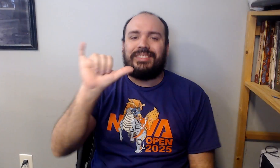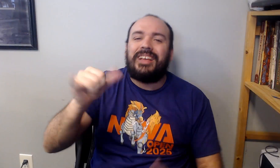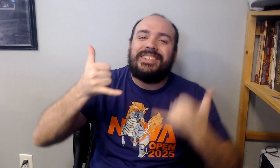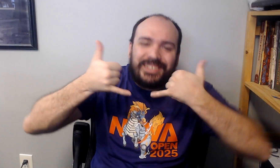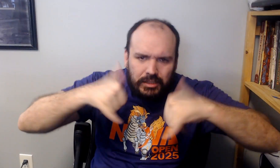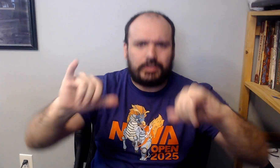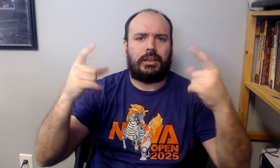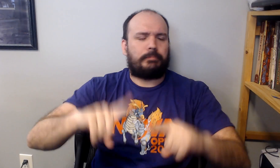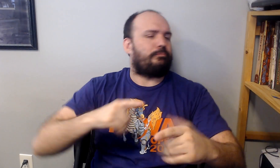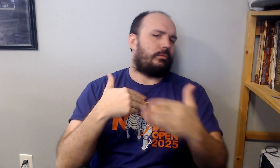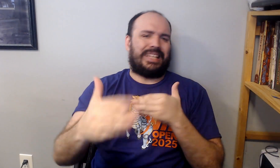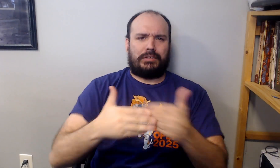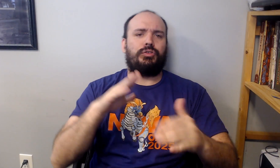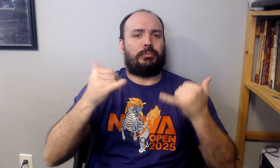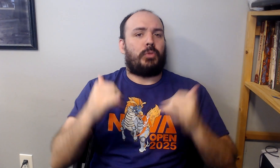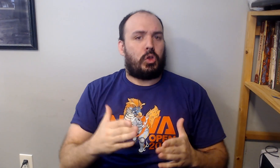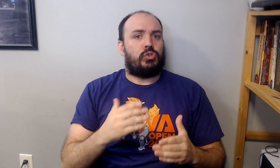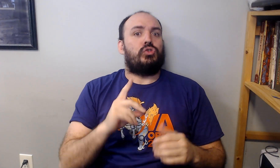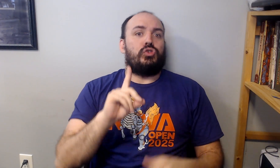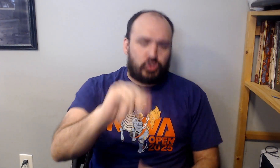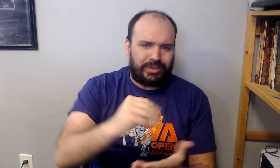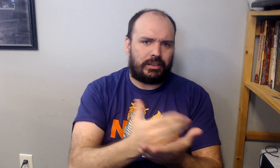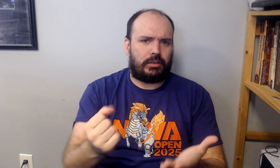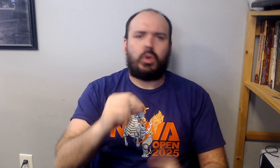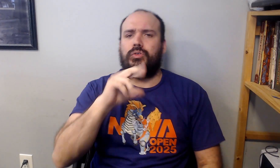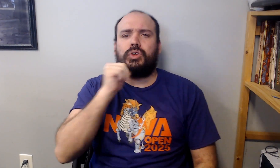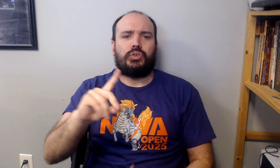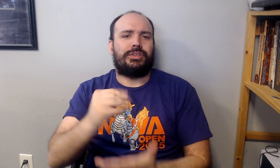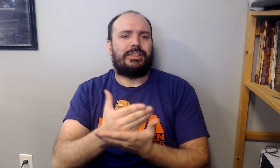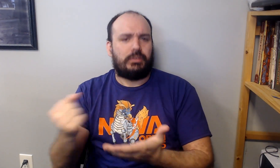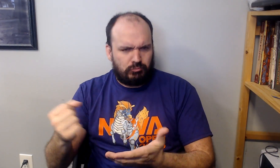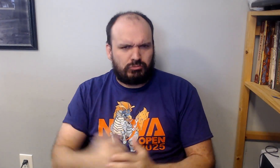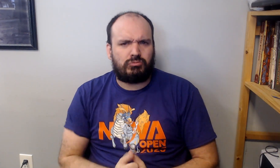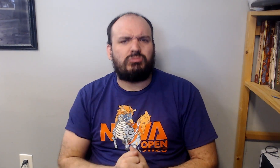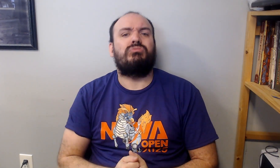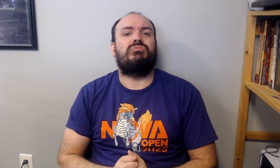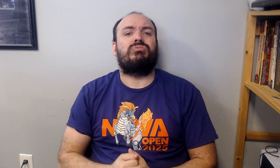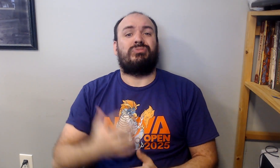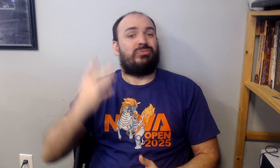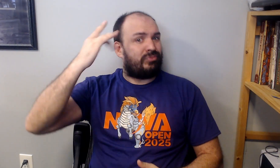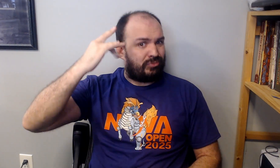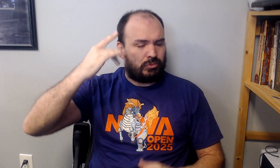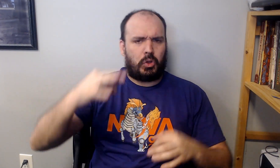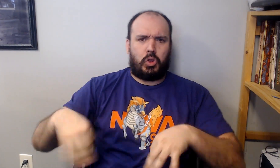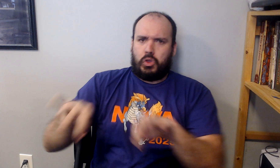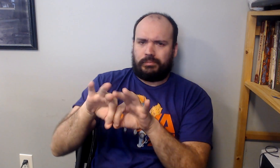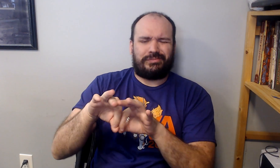These will STILL happen regardless if your players are doing things or not. Why is that important?